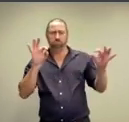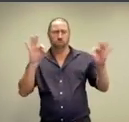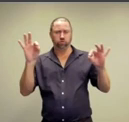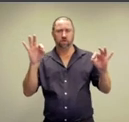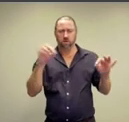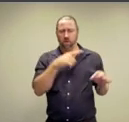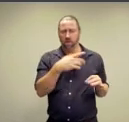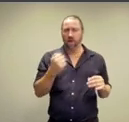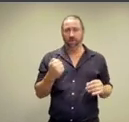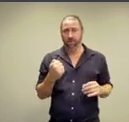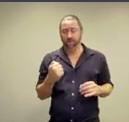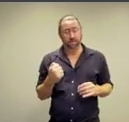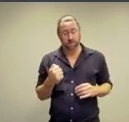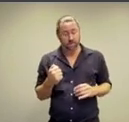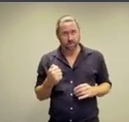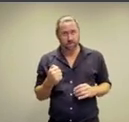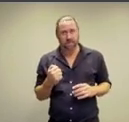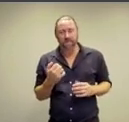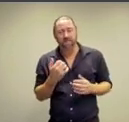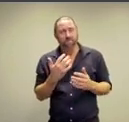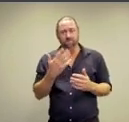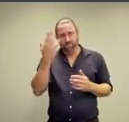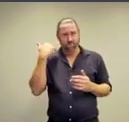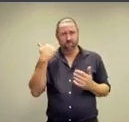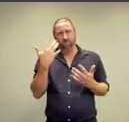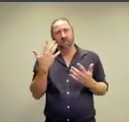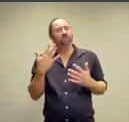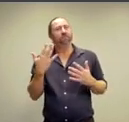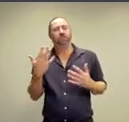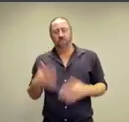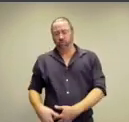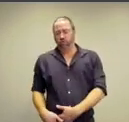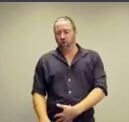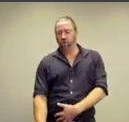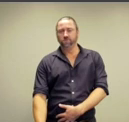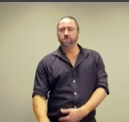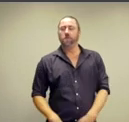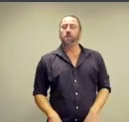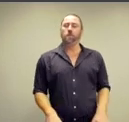Agnes is wearing this one one very typically heteronormatively feminine